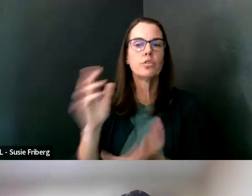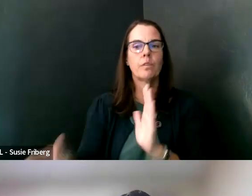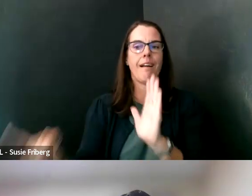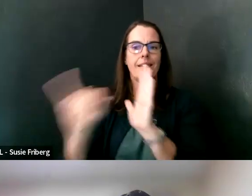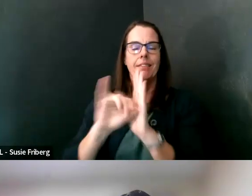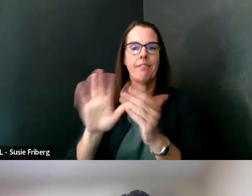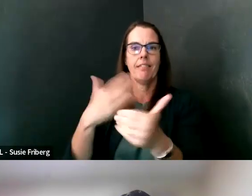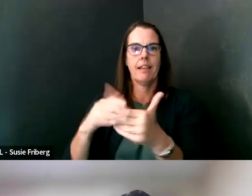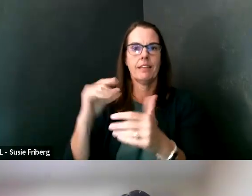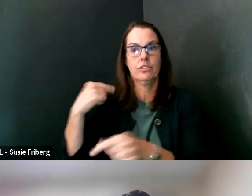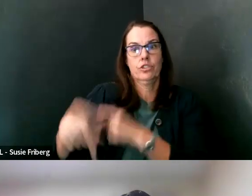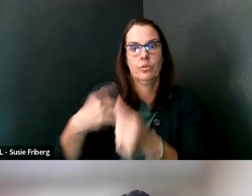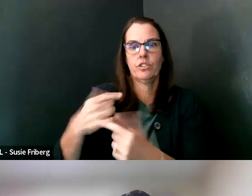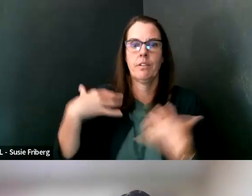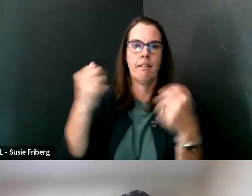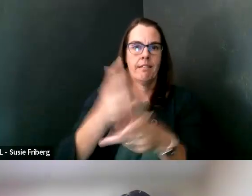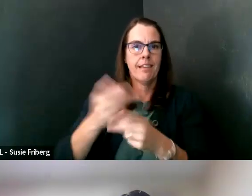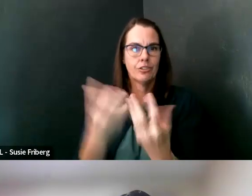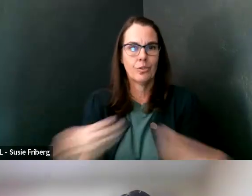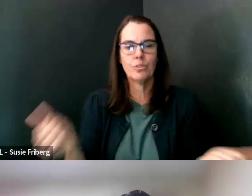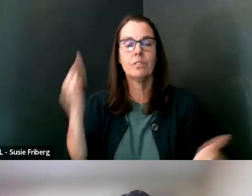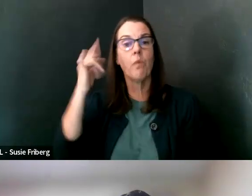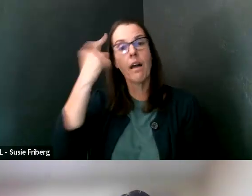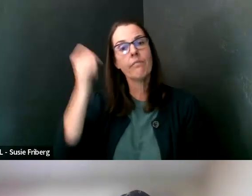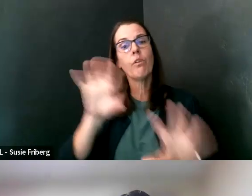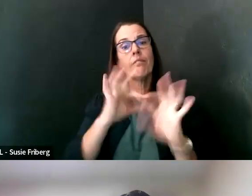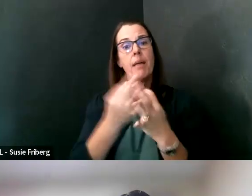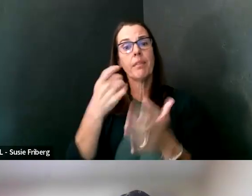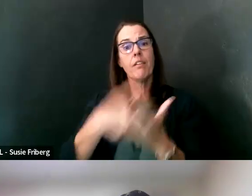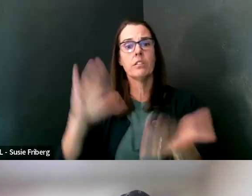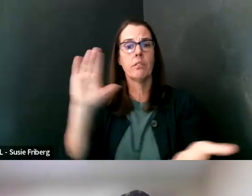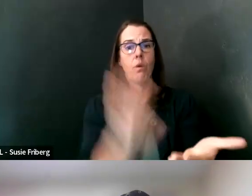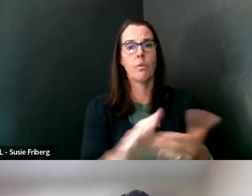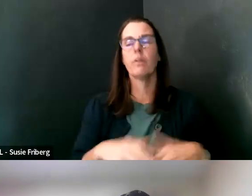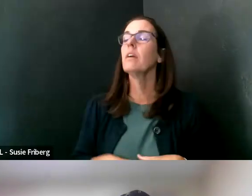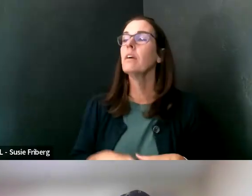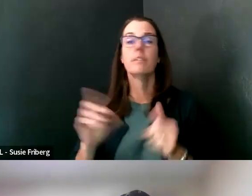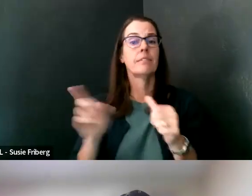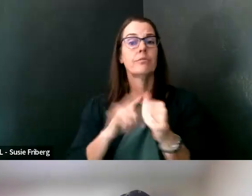solutions to lower costs for American families. And his first project focuses on lowering the cost